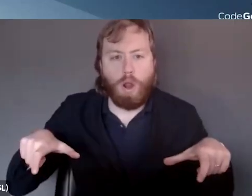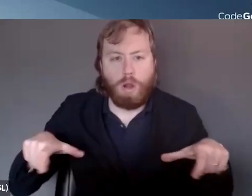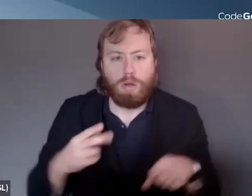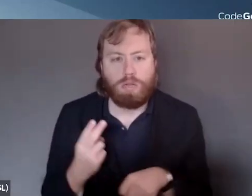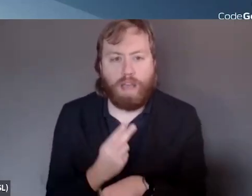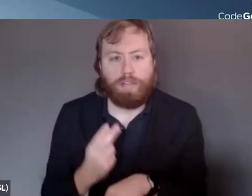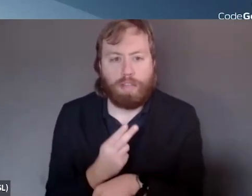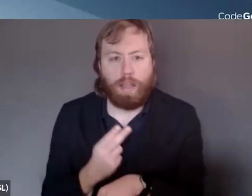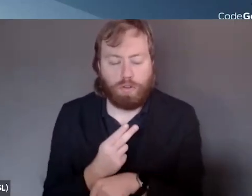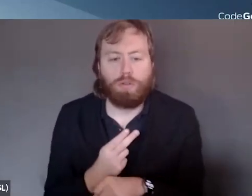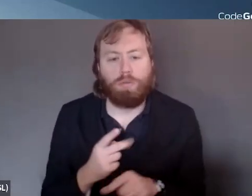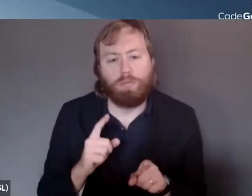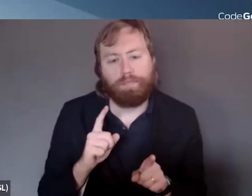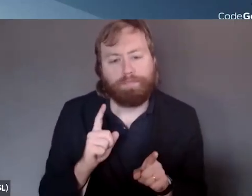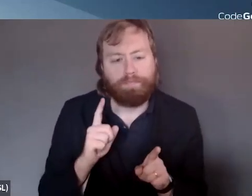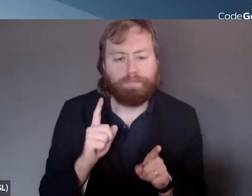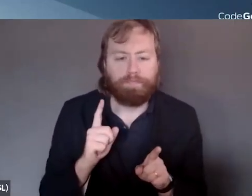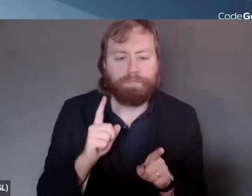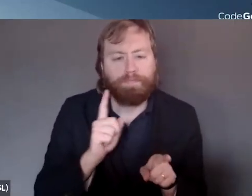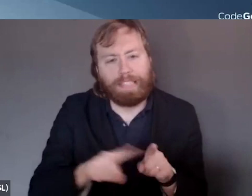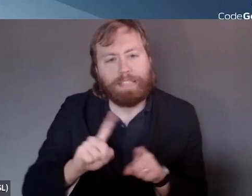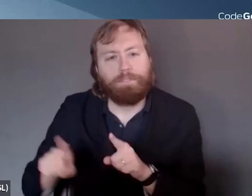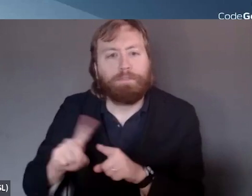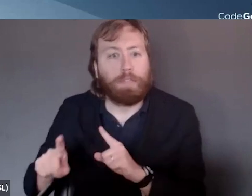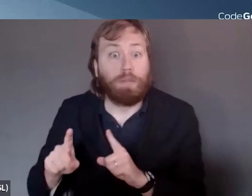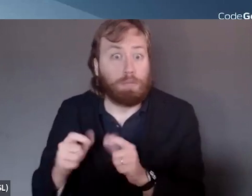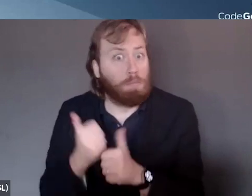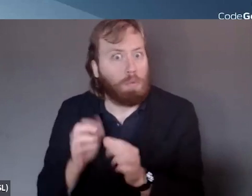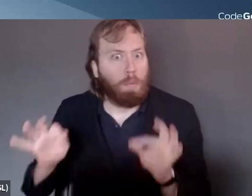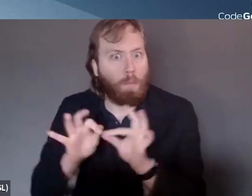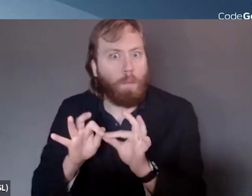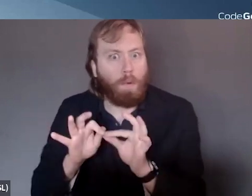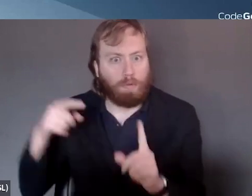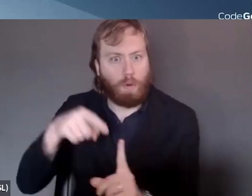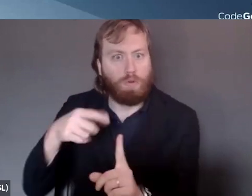that you do accessibility testing, is that keyboard testing can be done by virtually anyone.